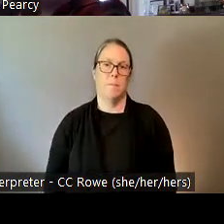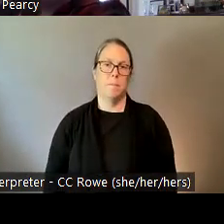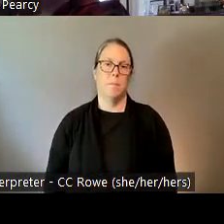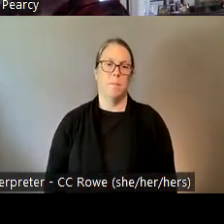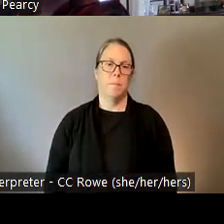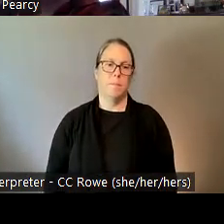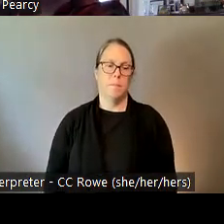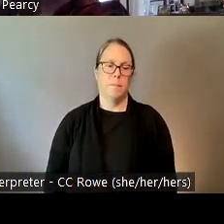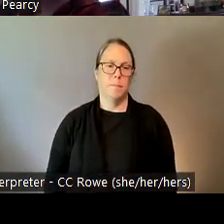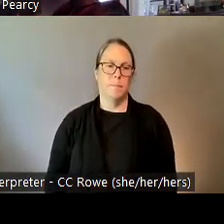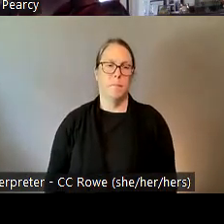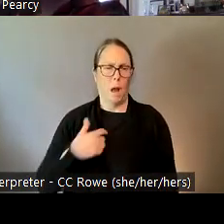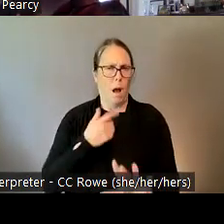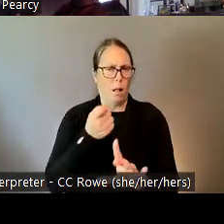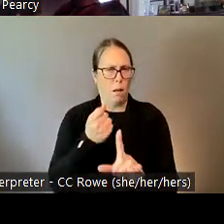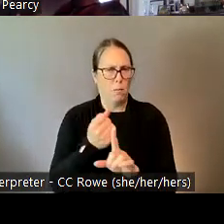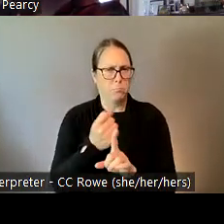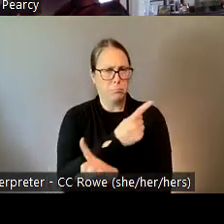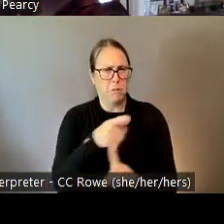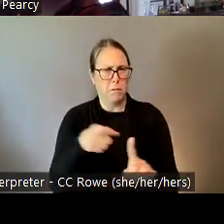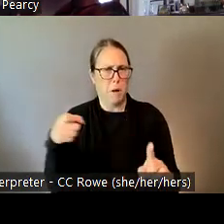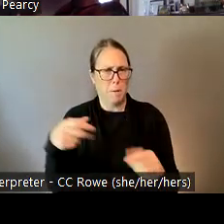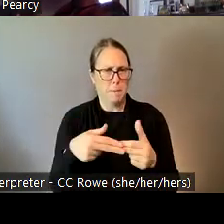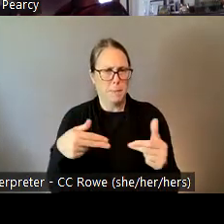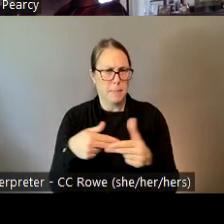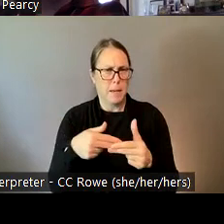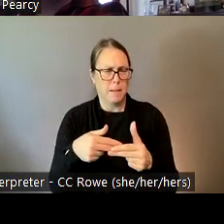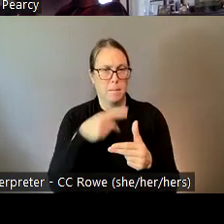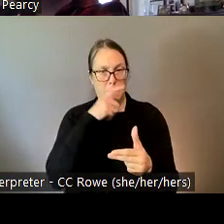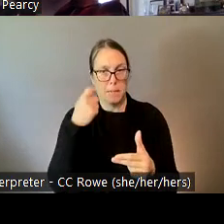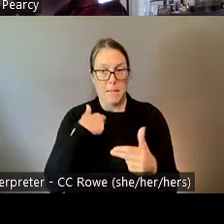And I'm gonna deviate from the slide just a bit, because I was able to sort of come up